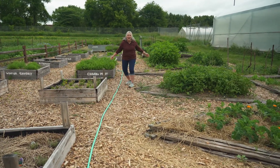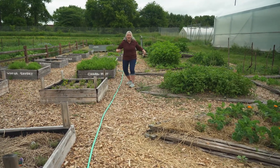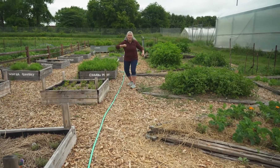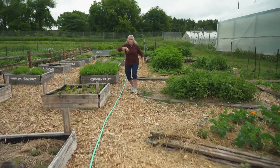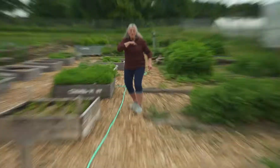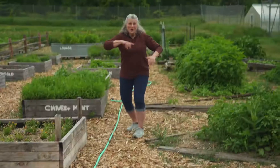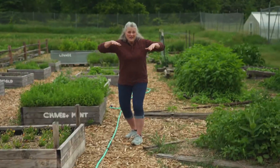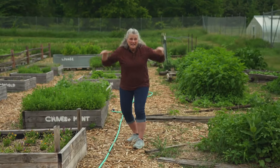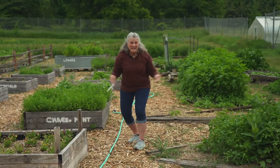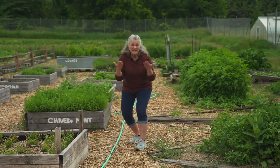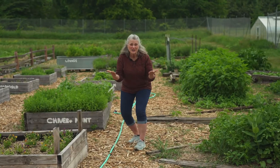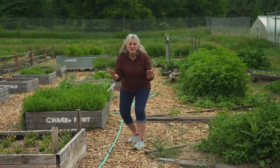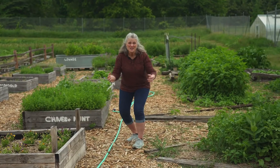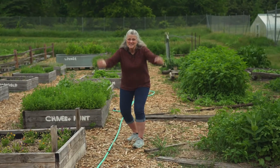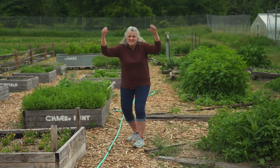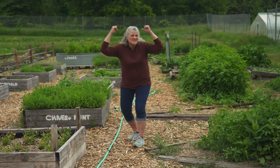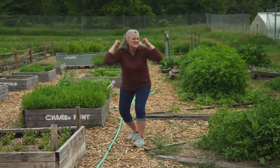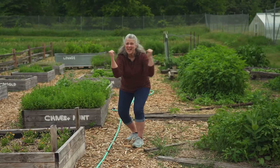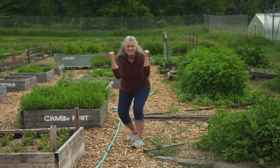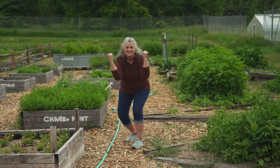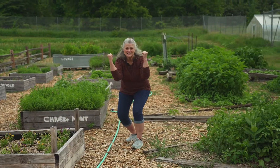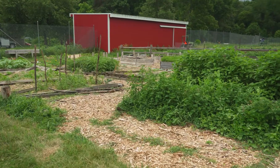Wow, look at all this. Look at where we are.